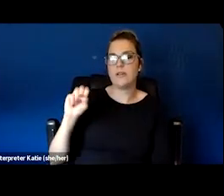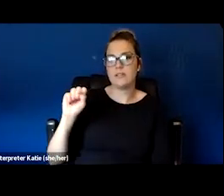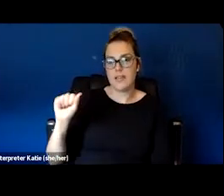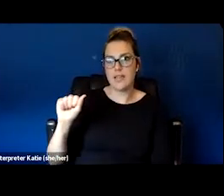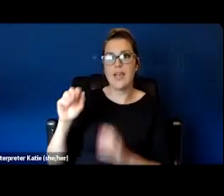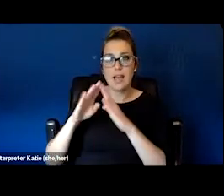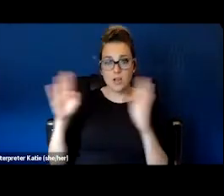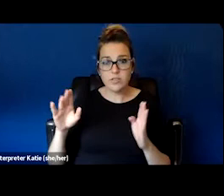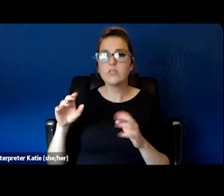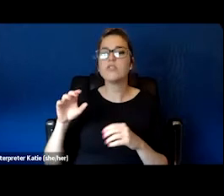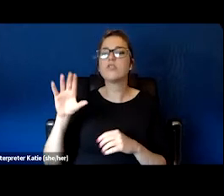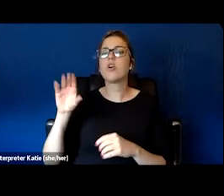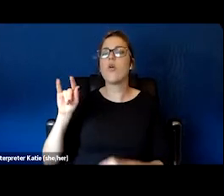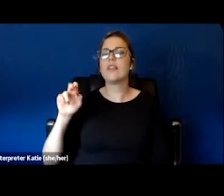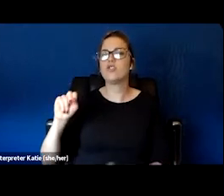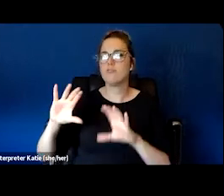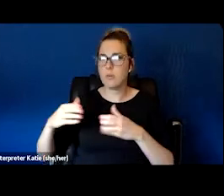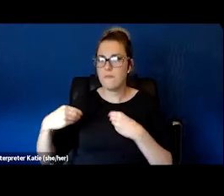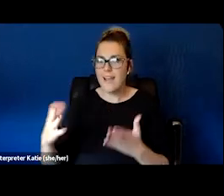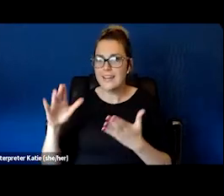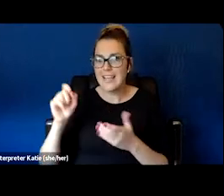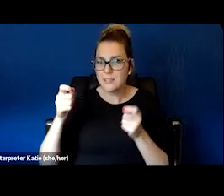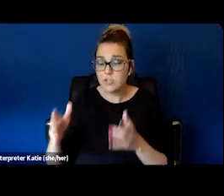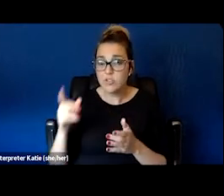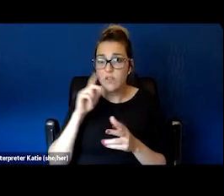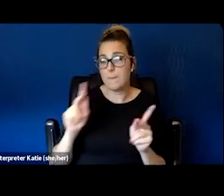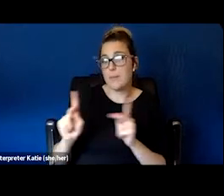who provides the case management for those people in those programs.